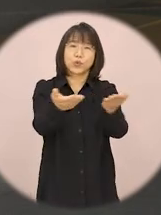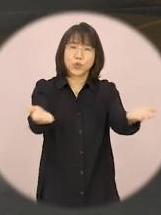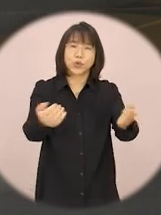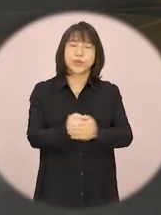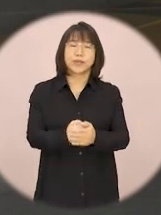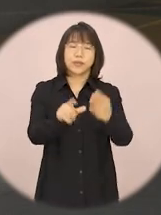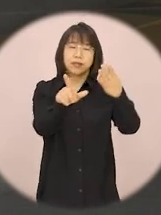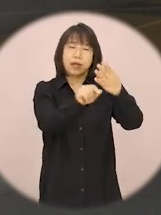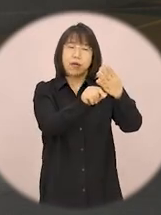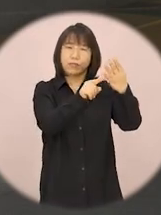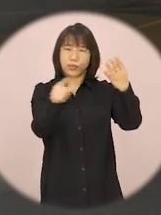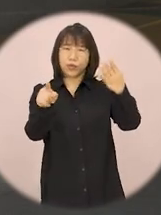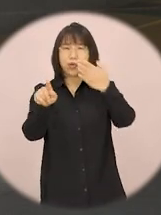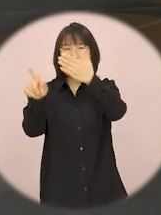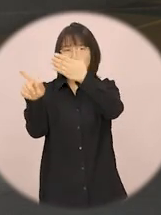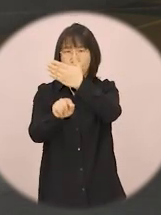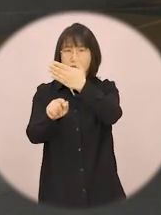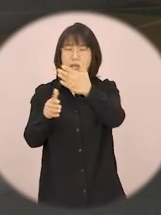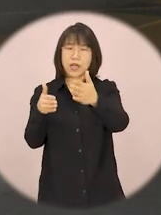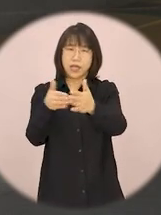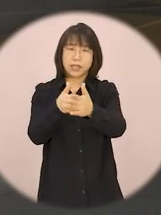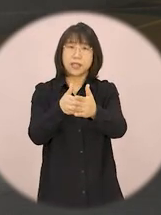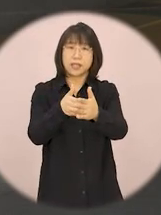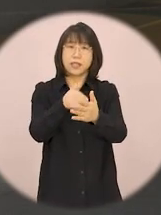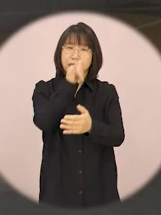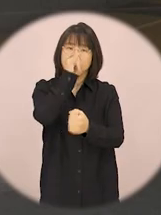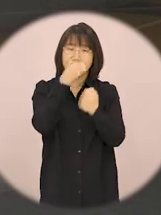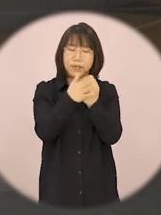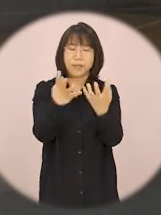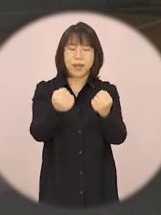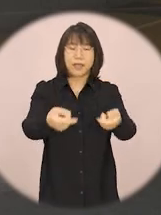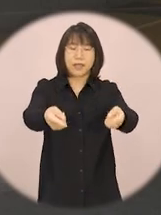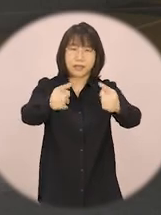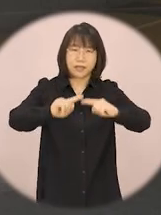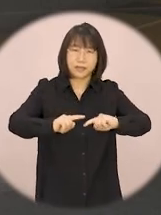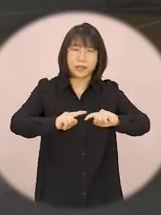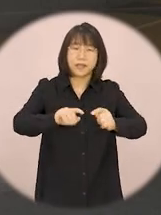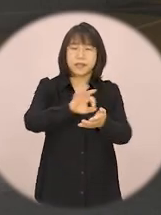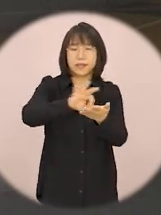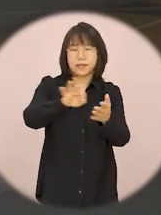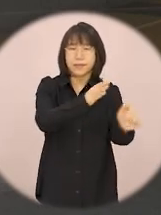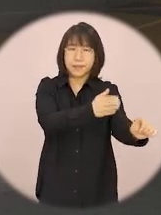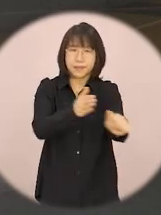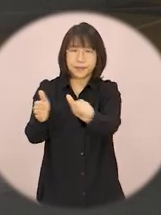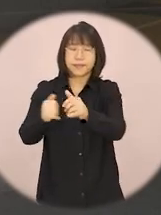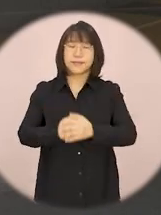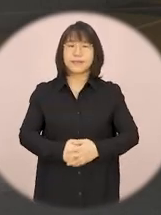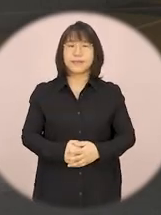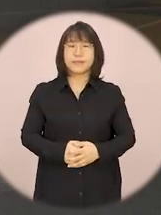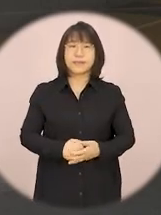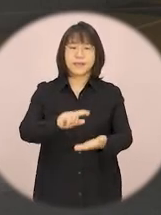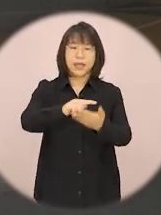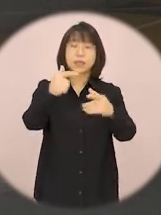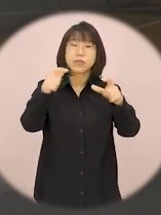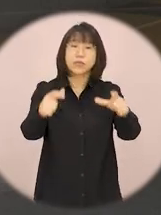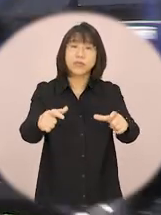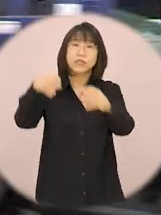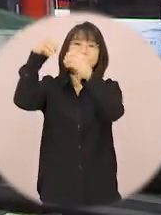This event will be held from April to September, so please use it a lot.